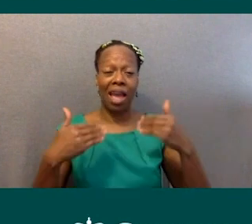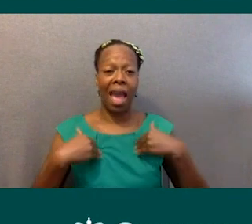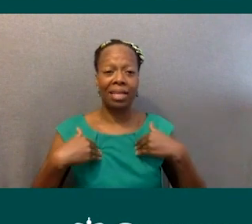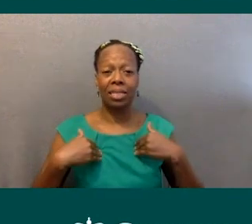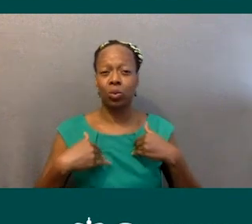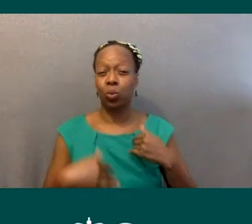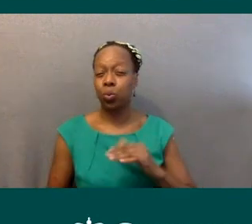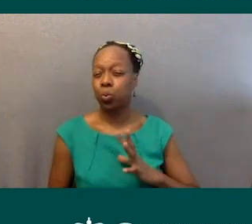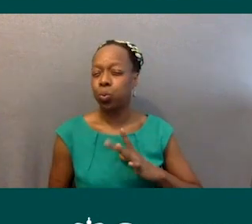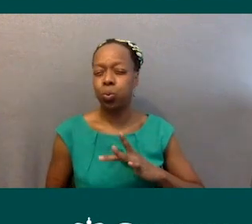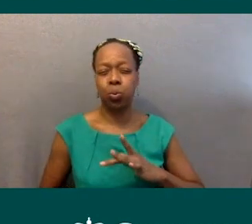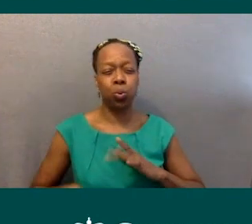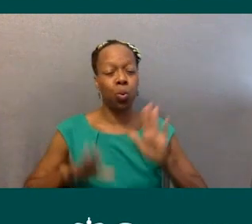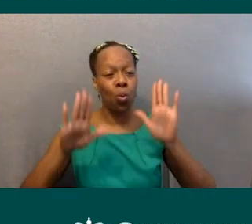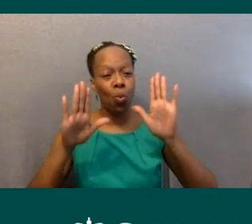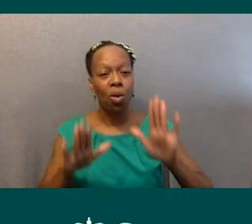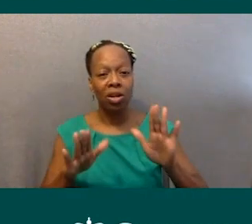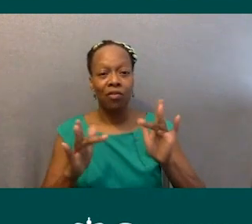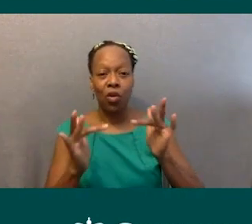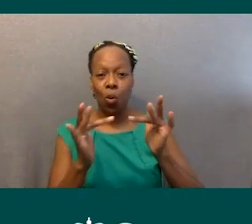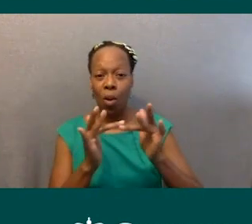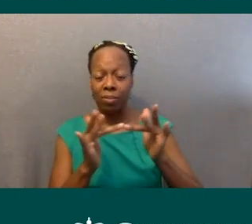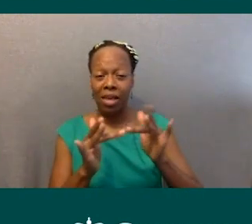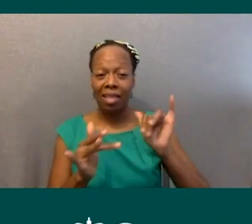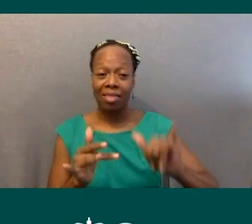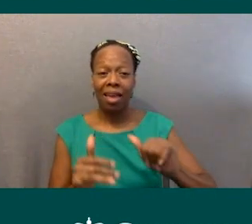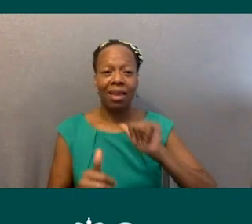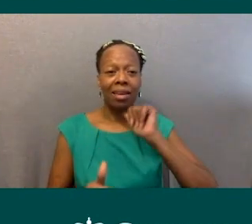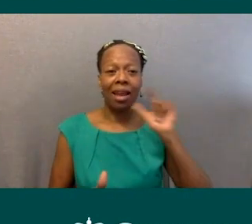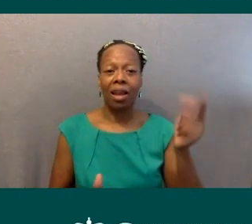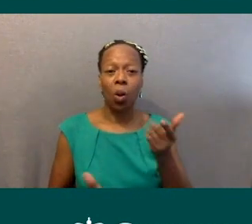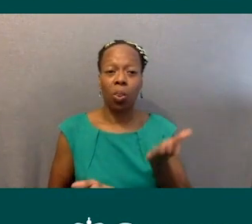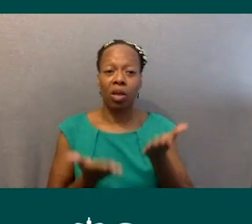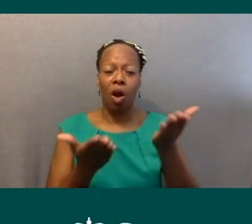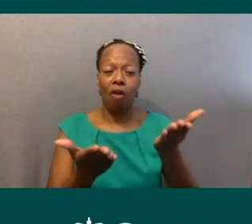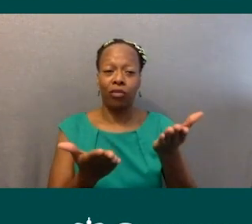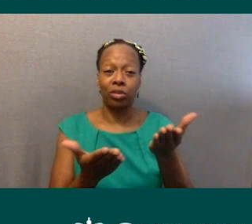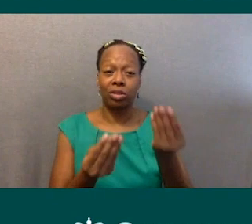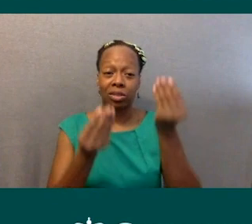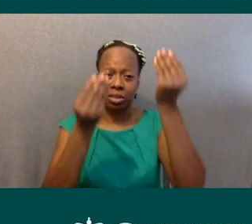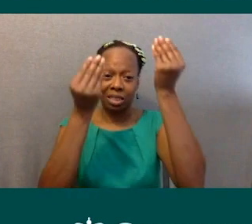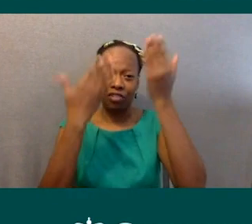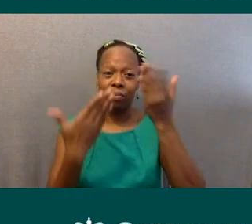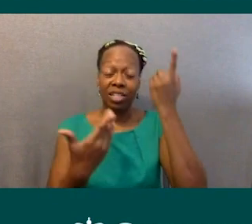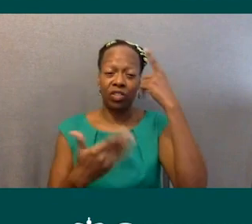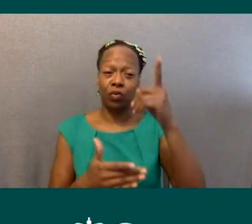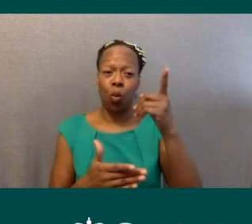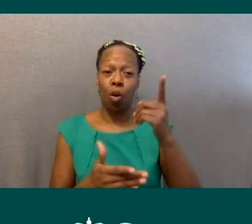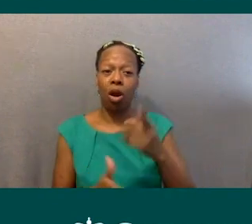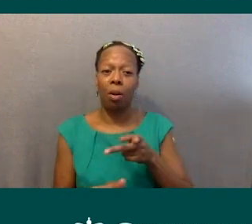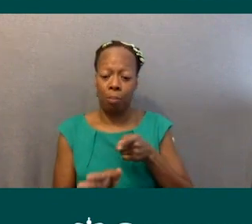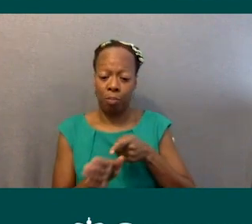not just for professionals, but also for families. We also offer an opportunity for families